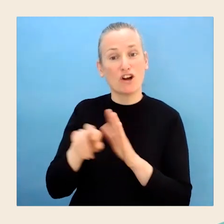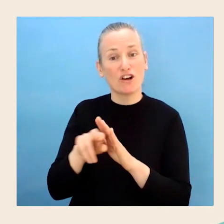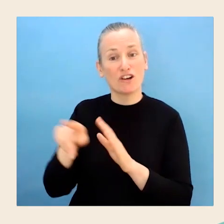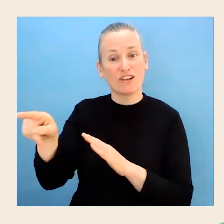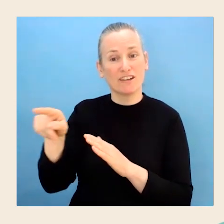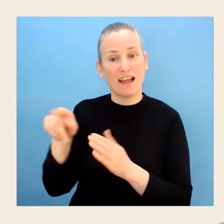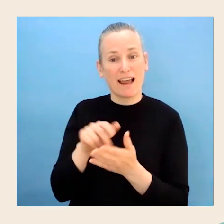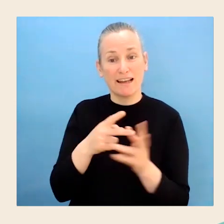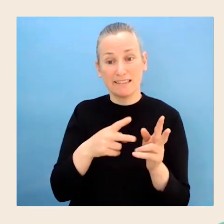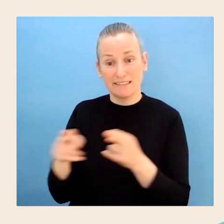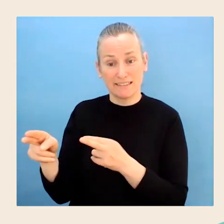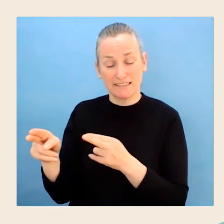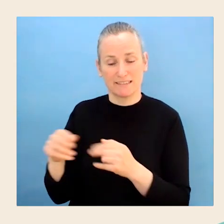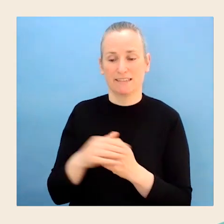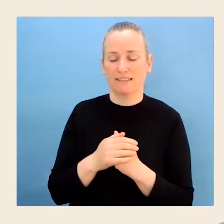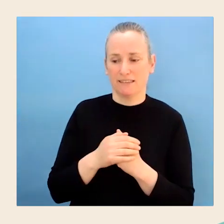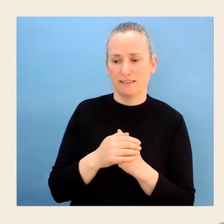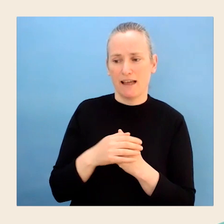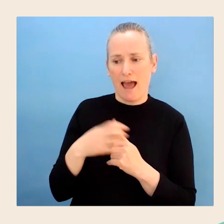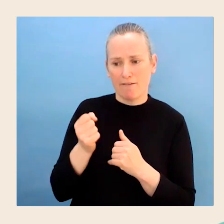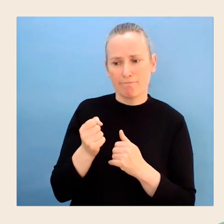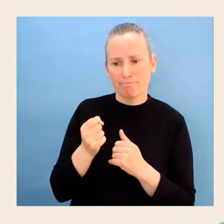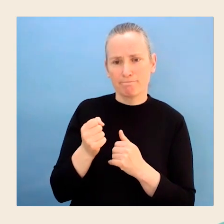there was a copy editor that said,